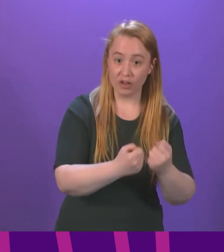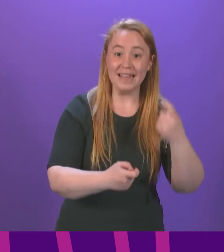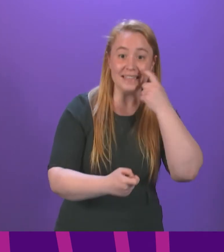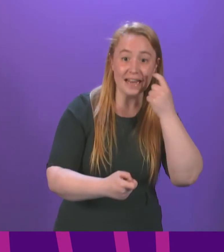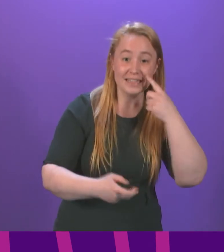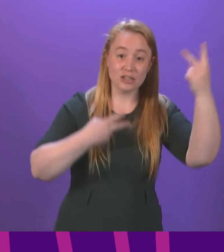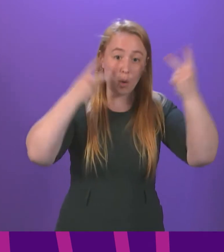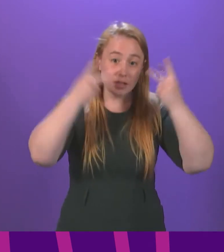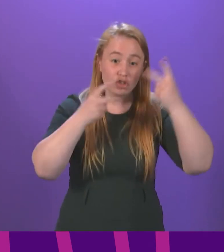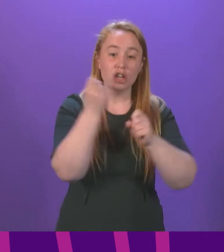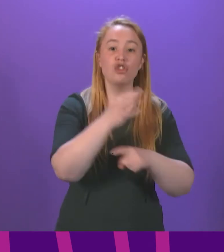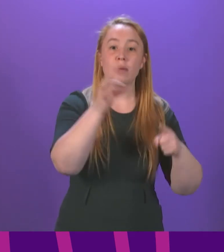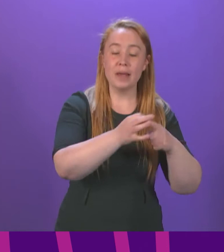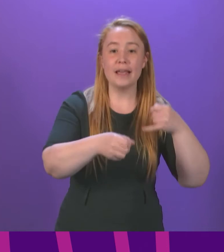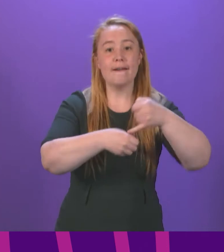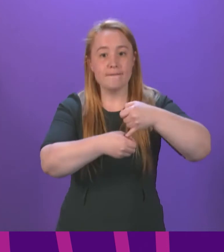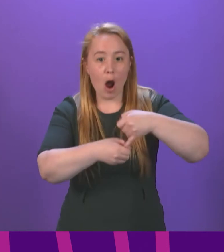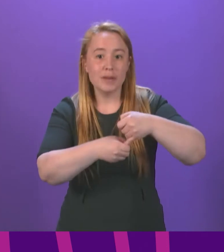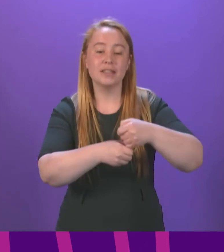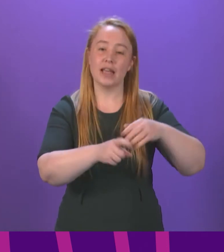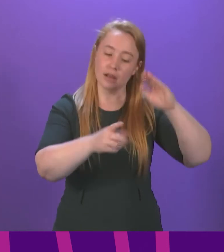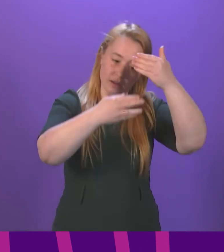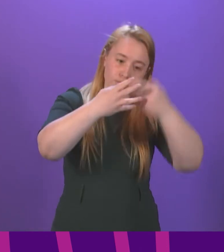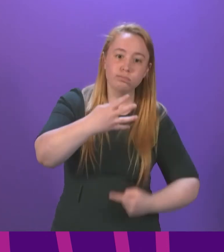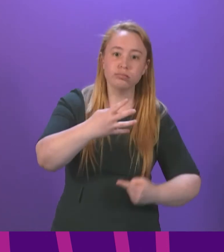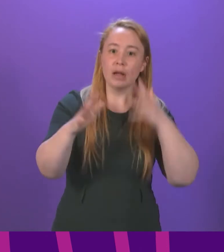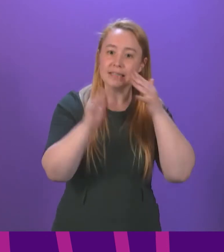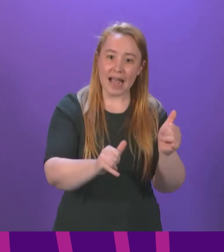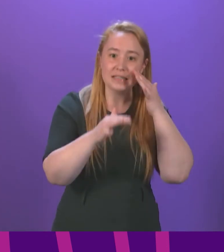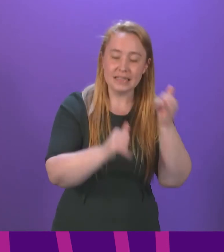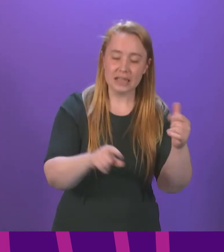dentists, optometrists, pharmacists and pharmacy technicians—is also well under way and is